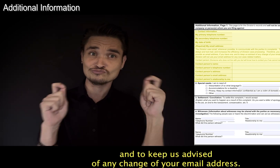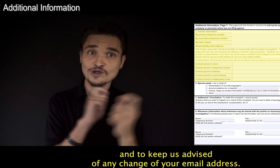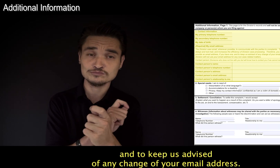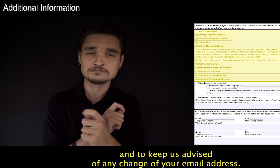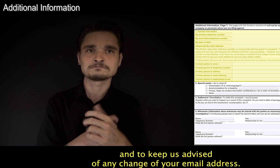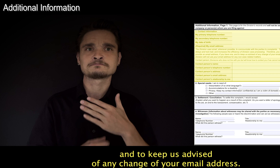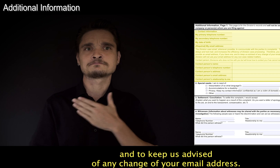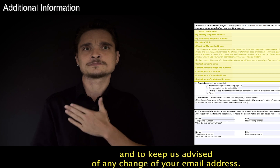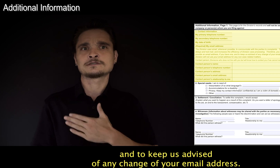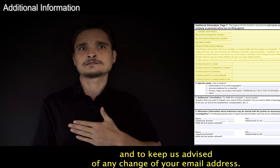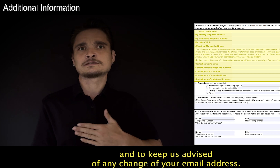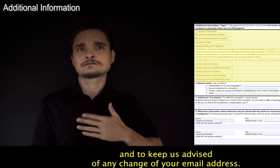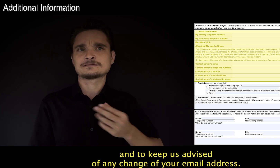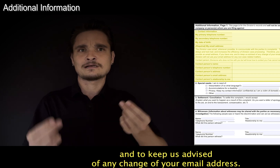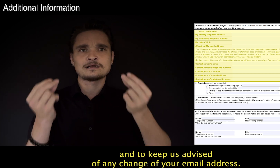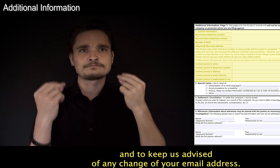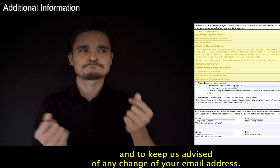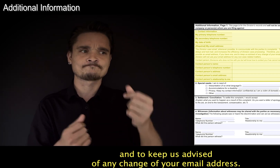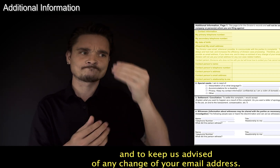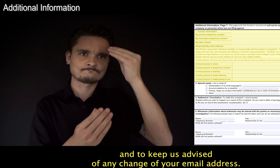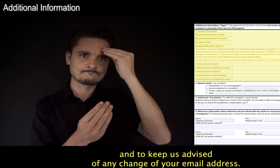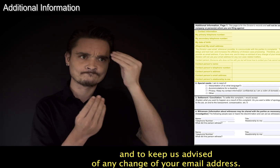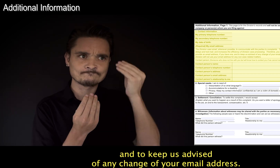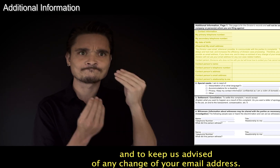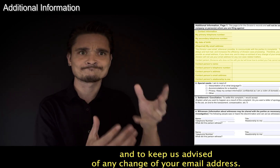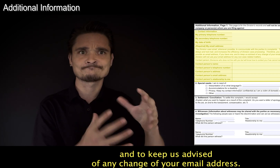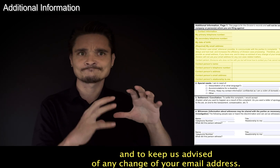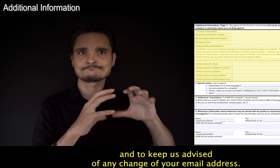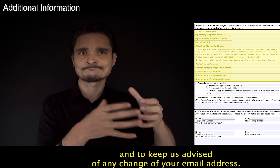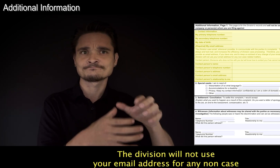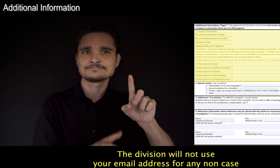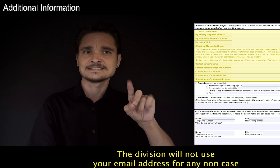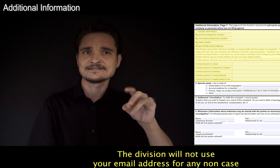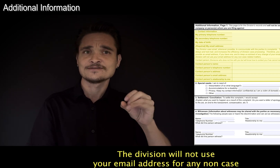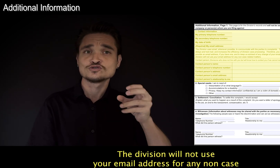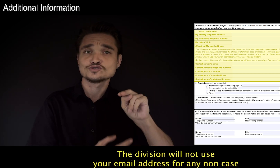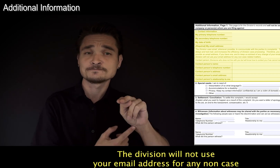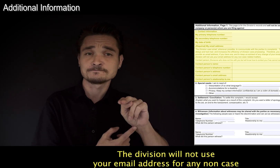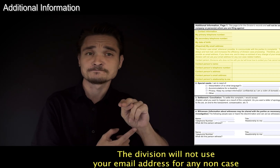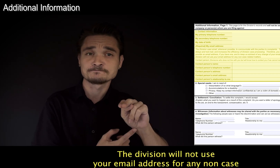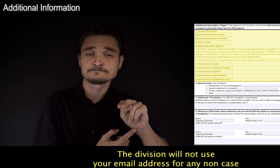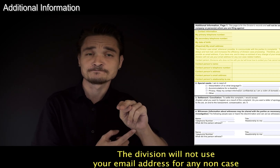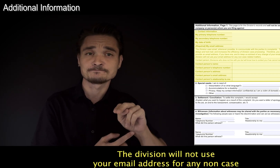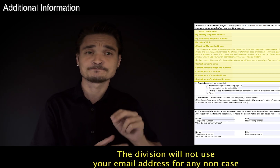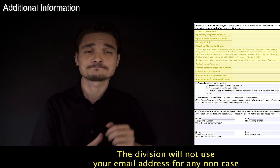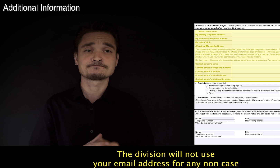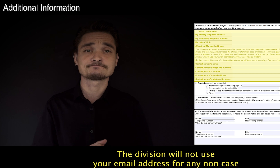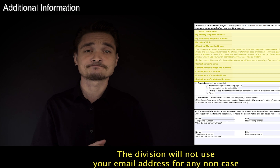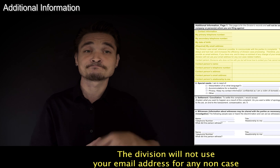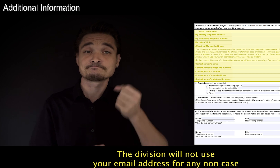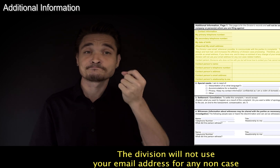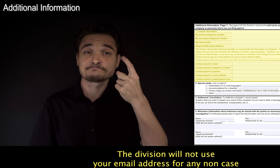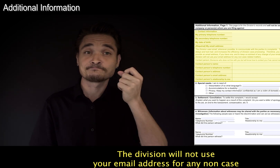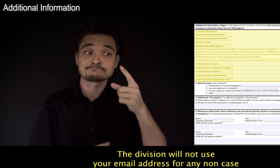and to keep us advised of any change of your email address. The division will not use your email address for any non case